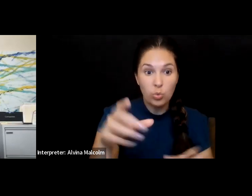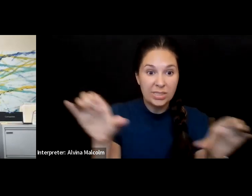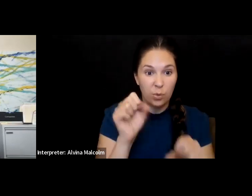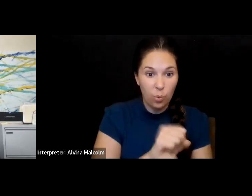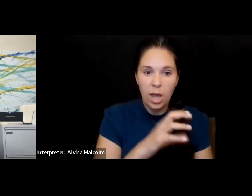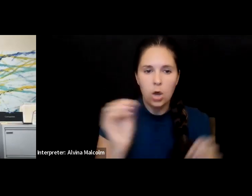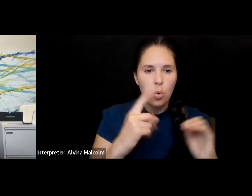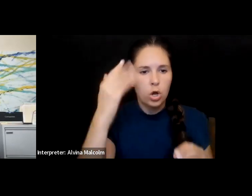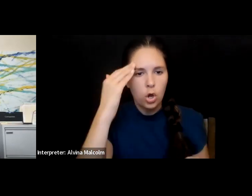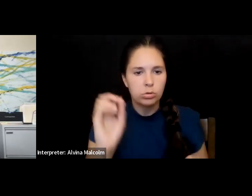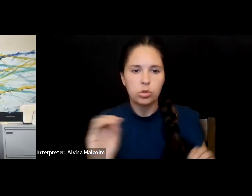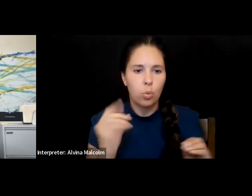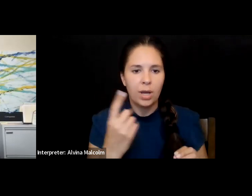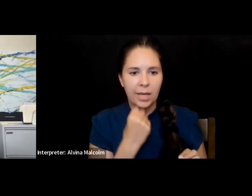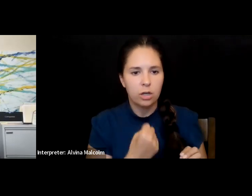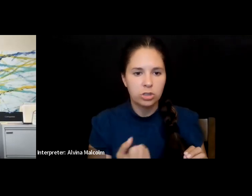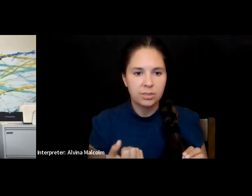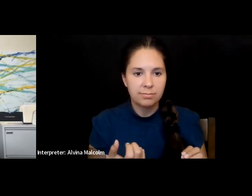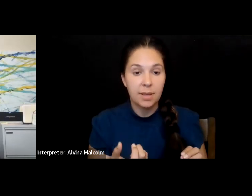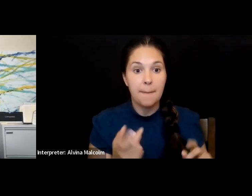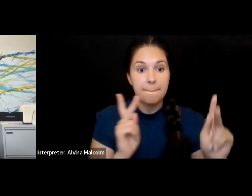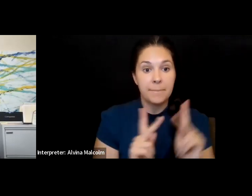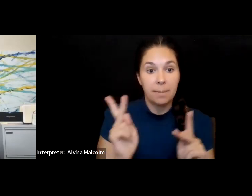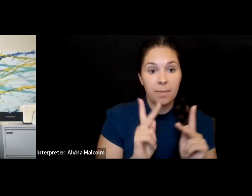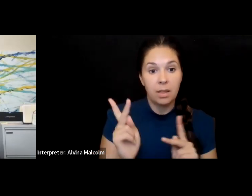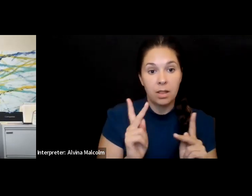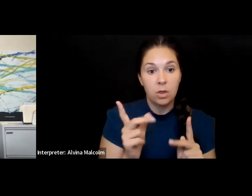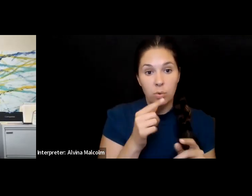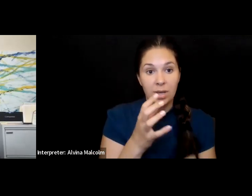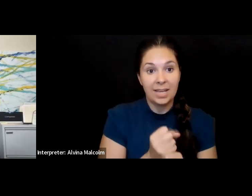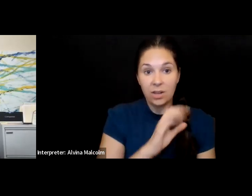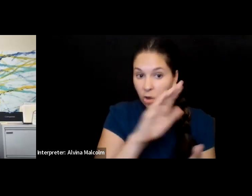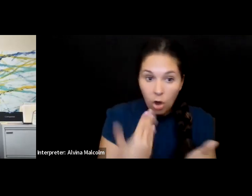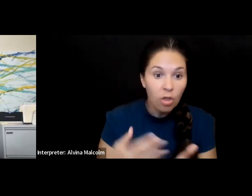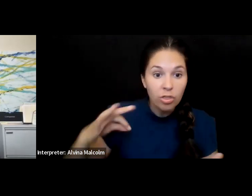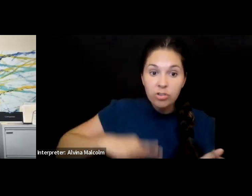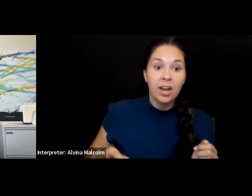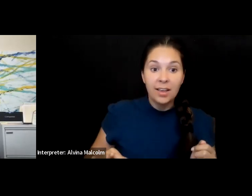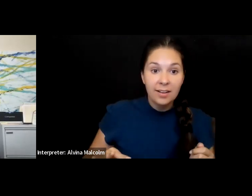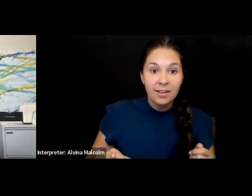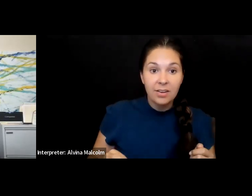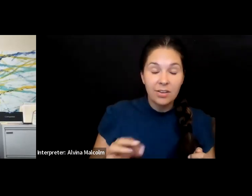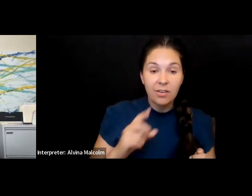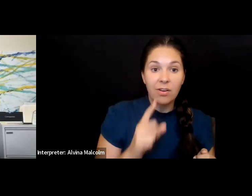it's not even -- it's not -- it's not funny. You have to document it or you just did all that work and nobody even